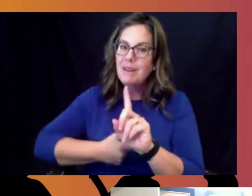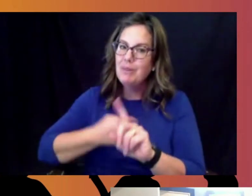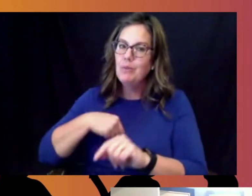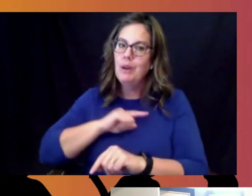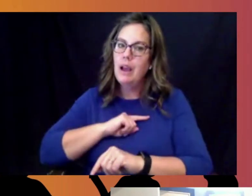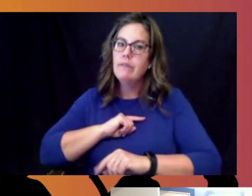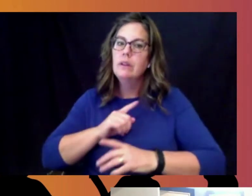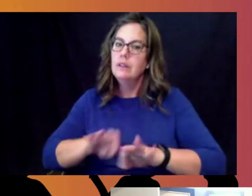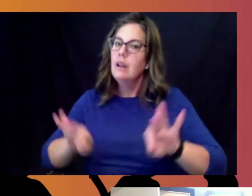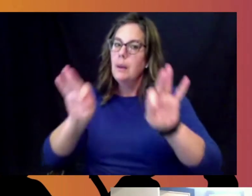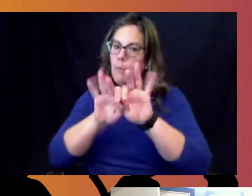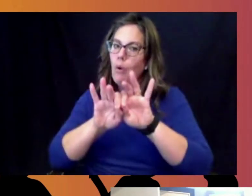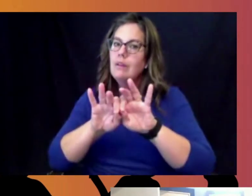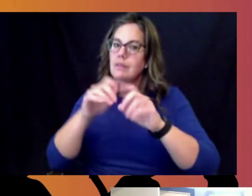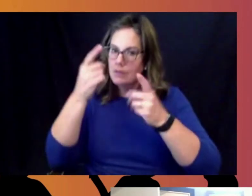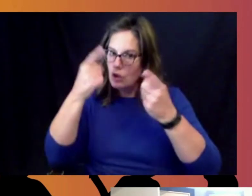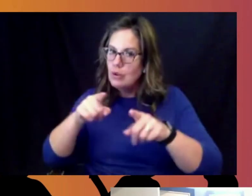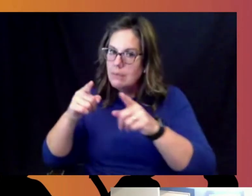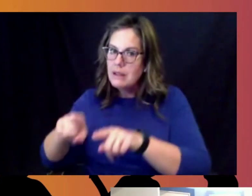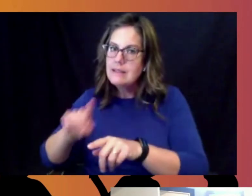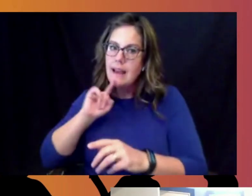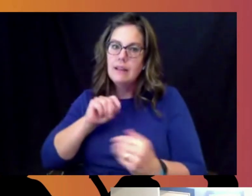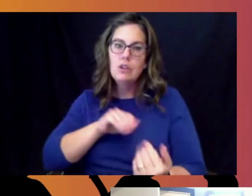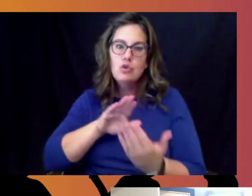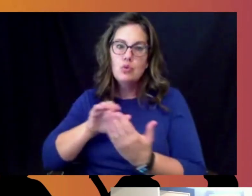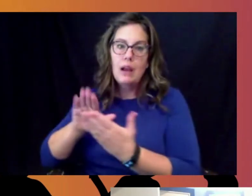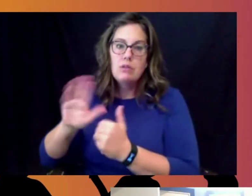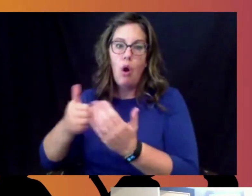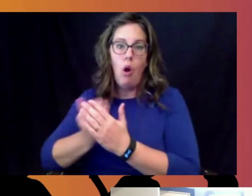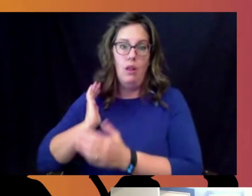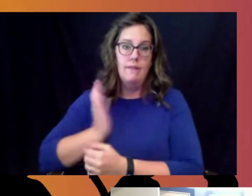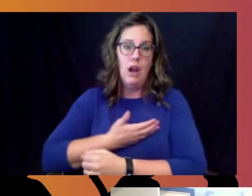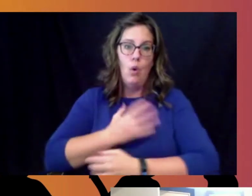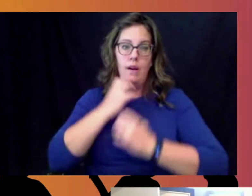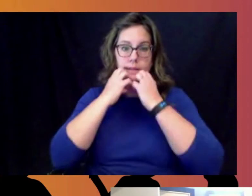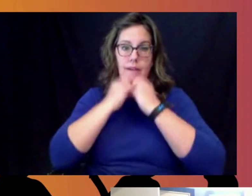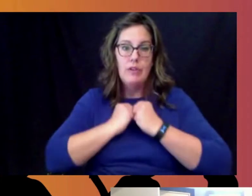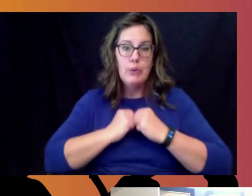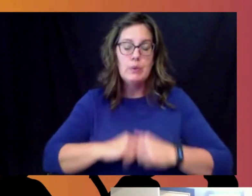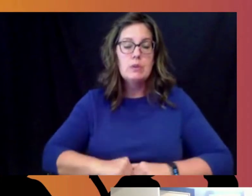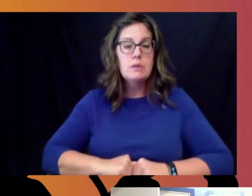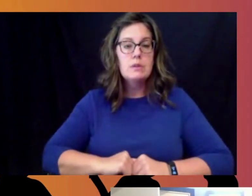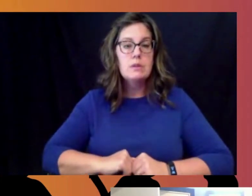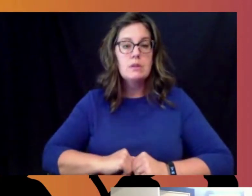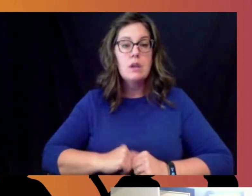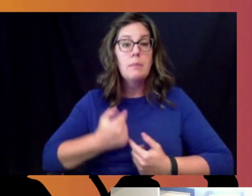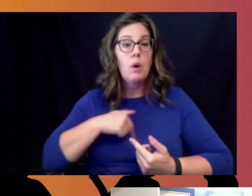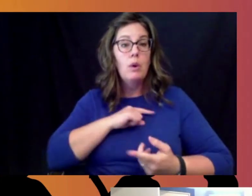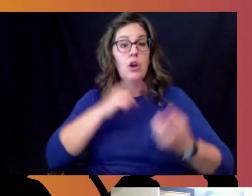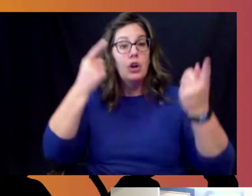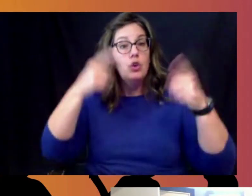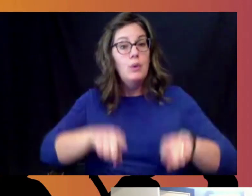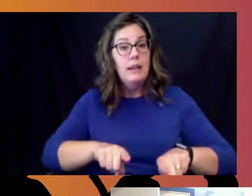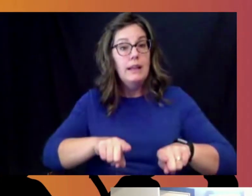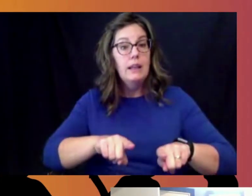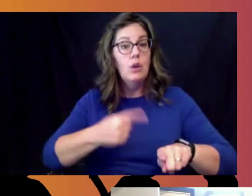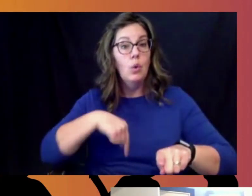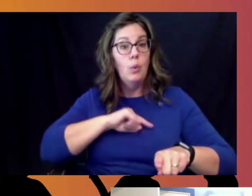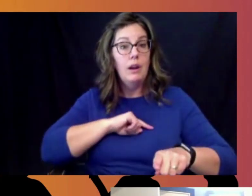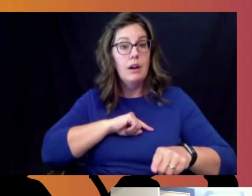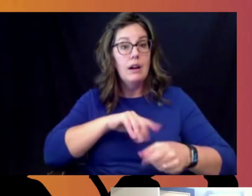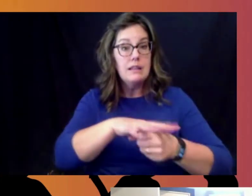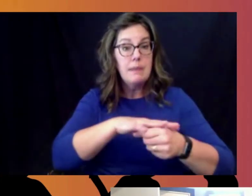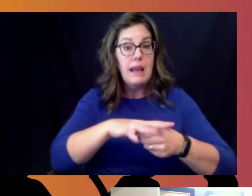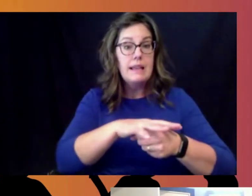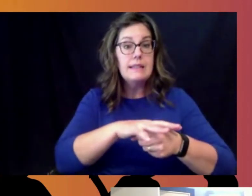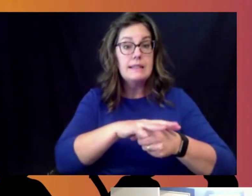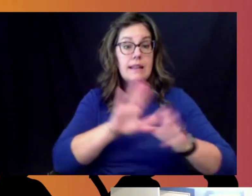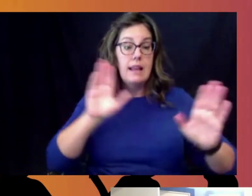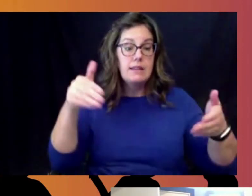address our values but basically it's agreeing that we're a space that centers black lgbtqia plus